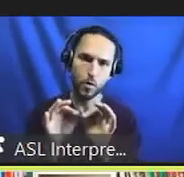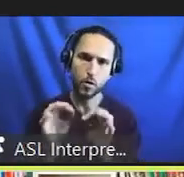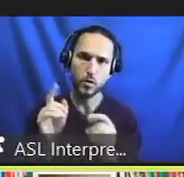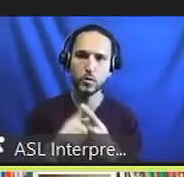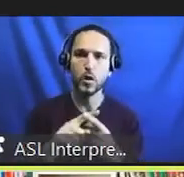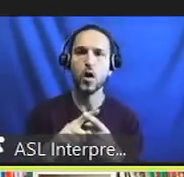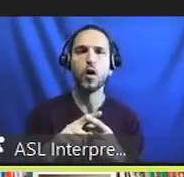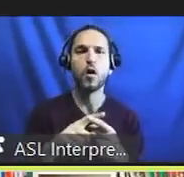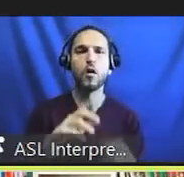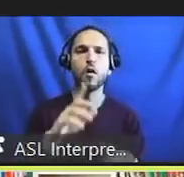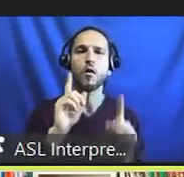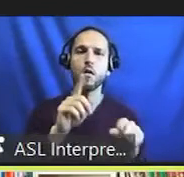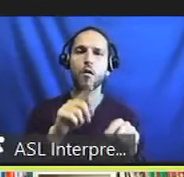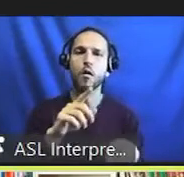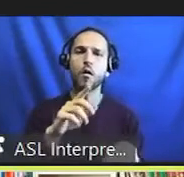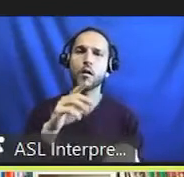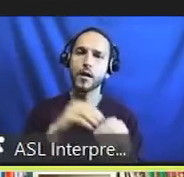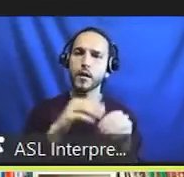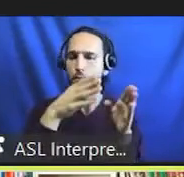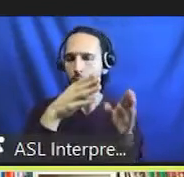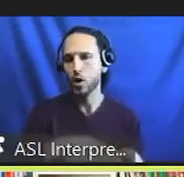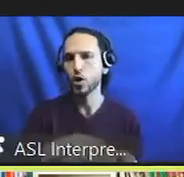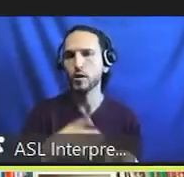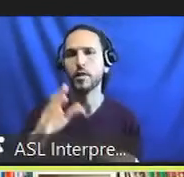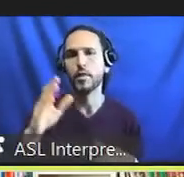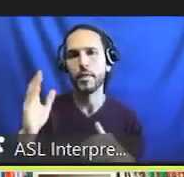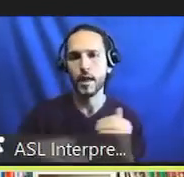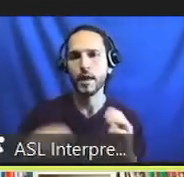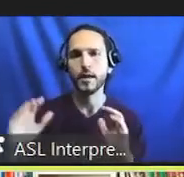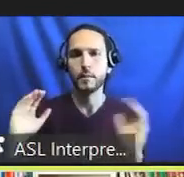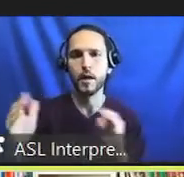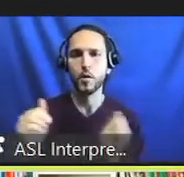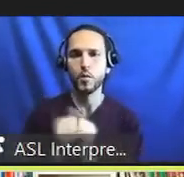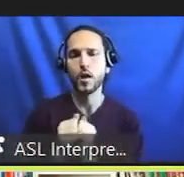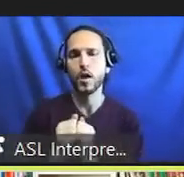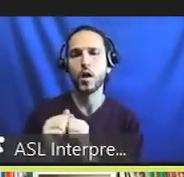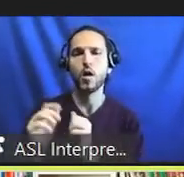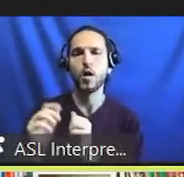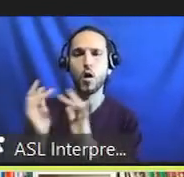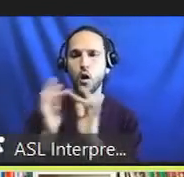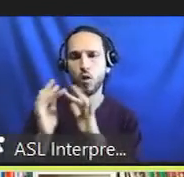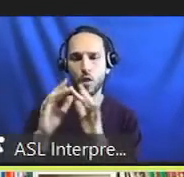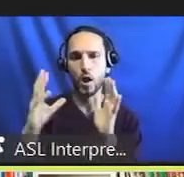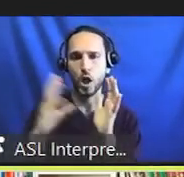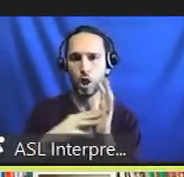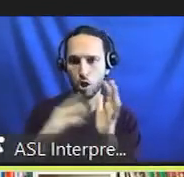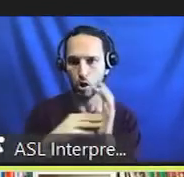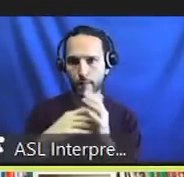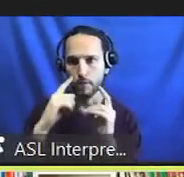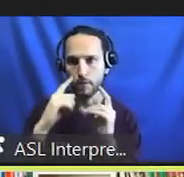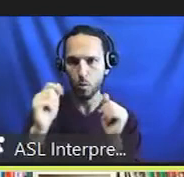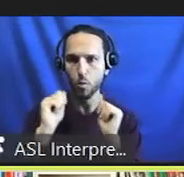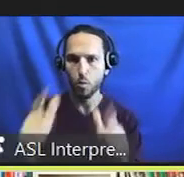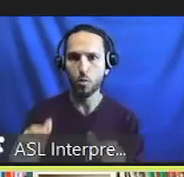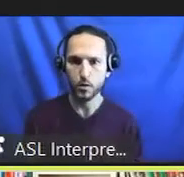as they are to online learning, which is relevant for all of you today, I think.